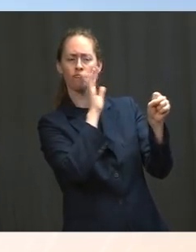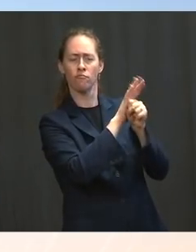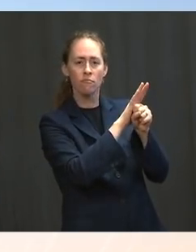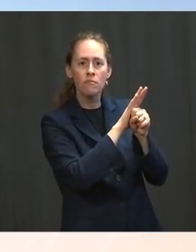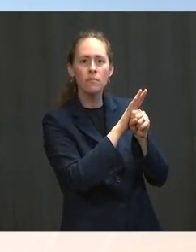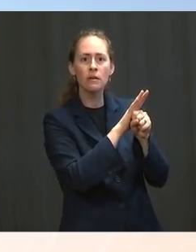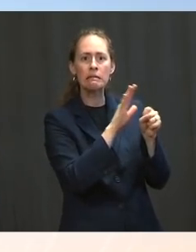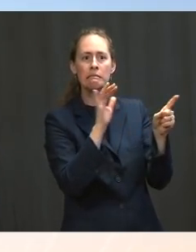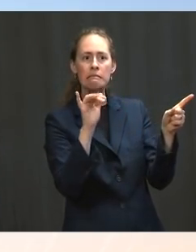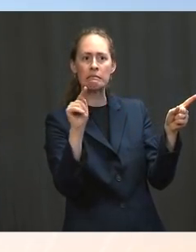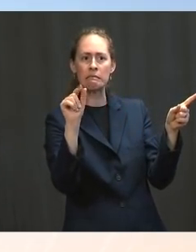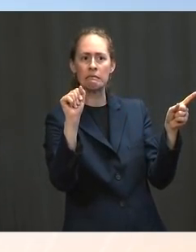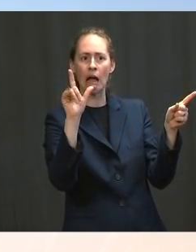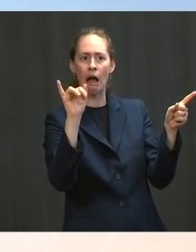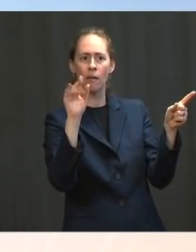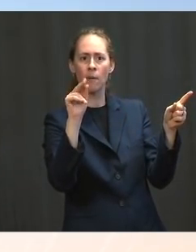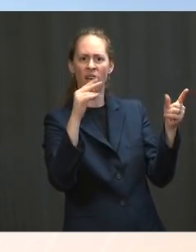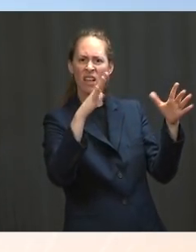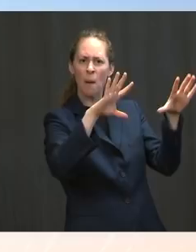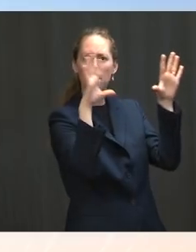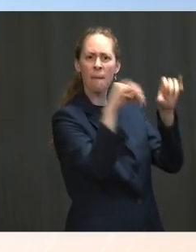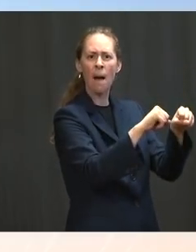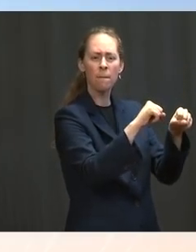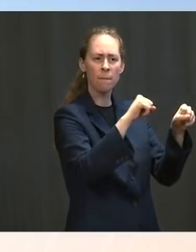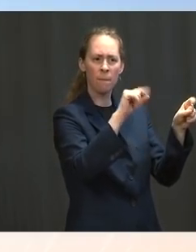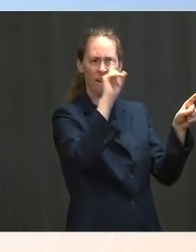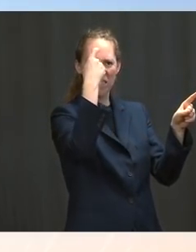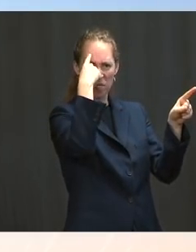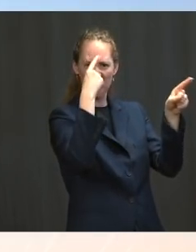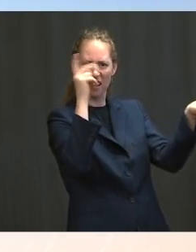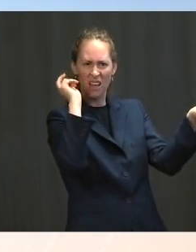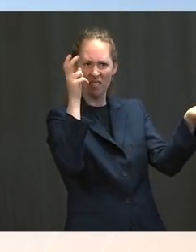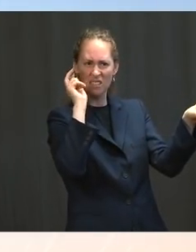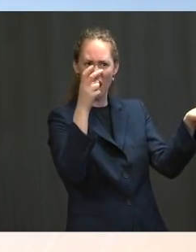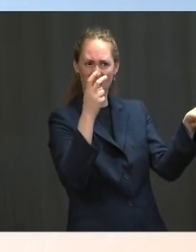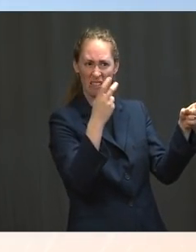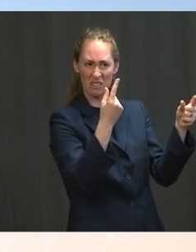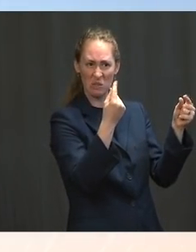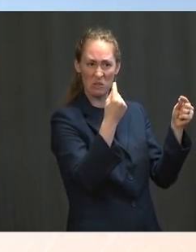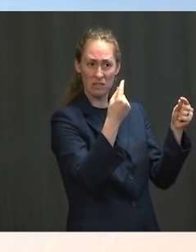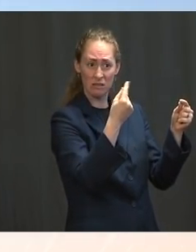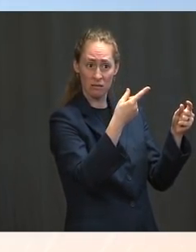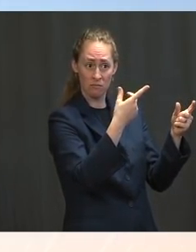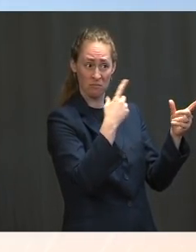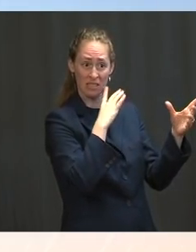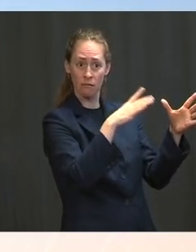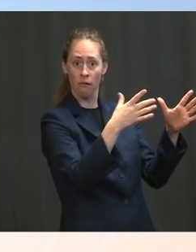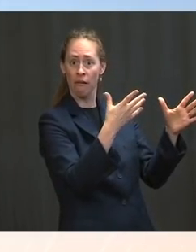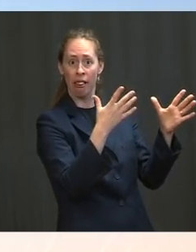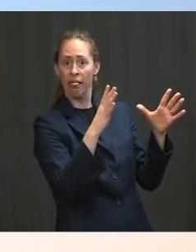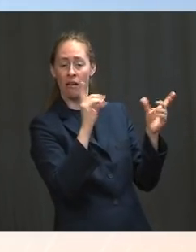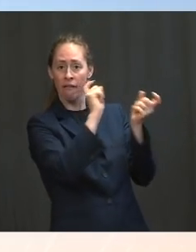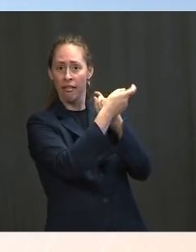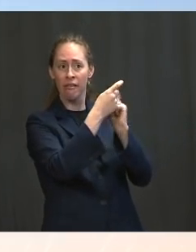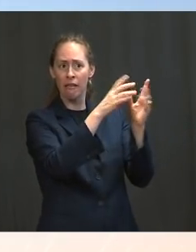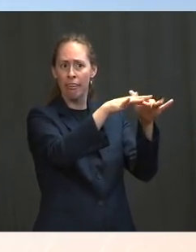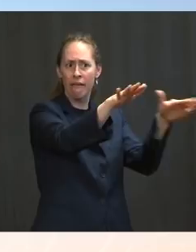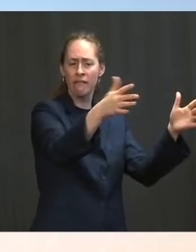won't those individuals be withdrawn? Ms. Psaki: Well, first, I would say that we have every intention of continuing an ongoing presedent